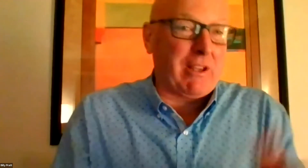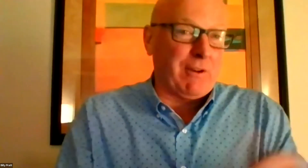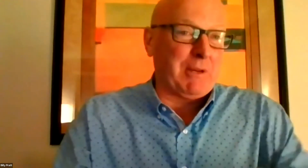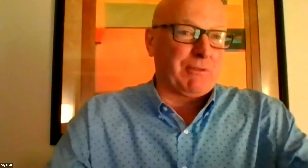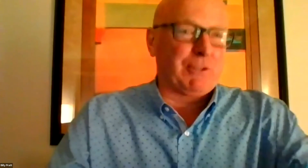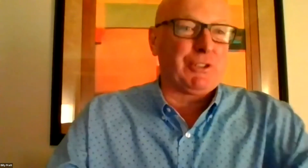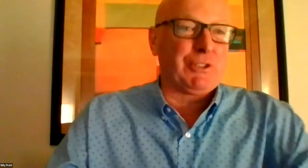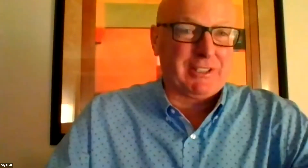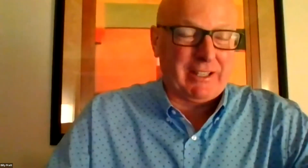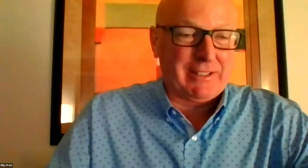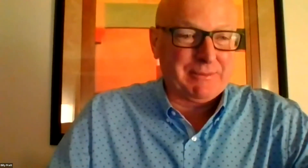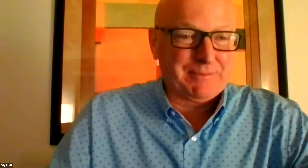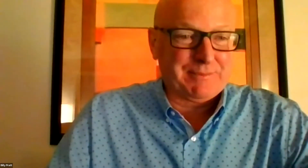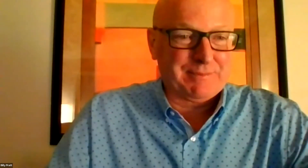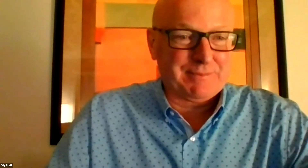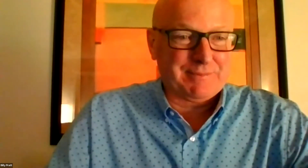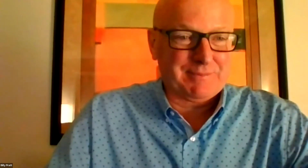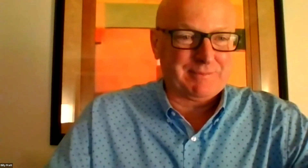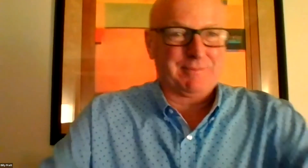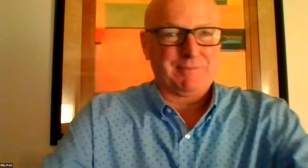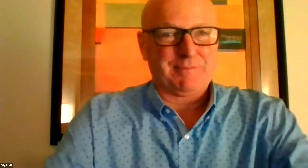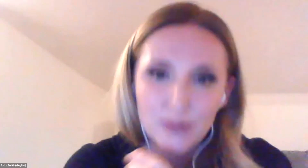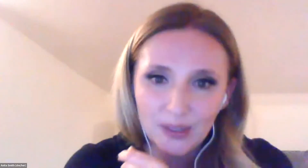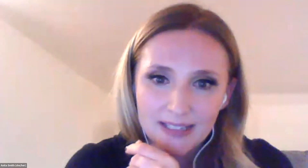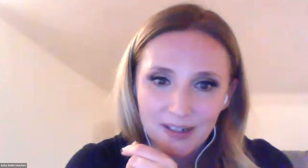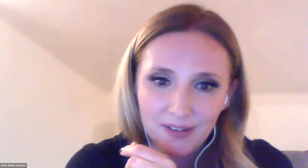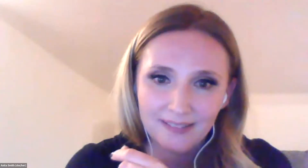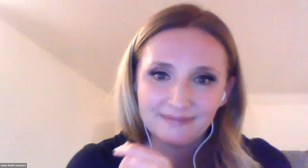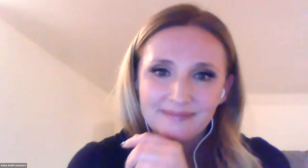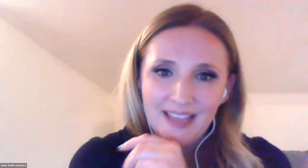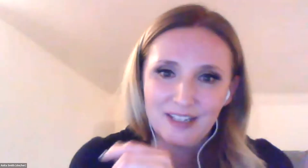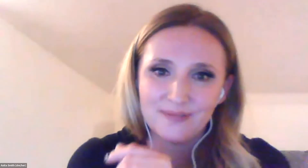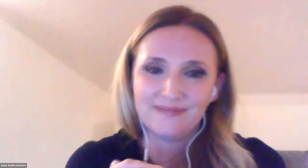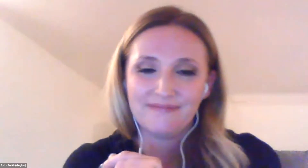So thank you very much for what you shared tonight. I'm so glad to hear that. Thank you.